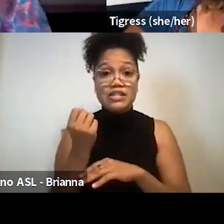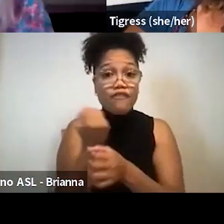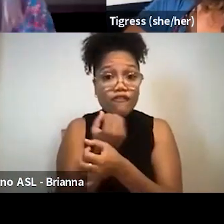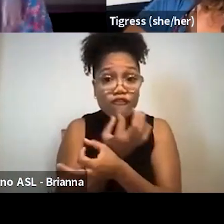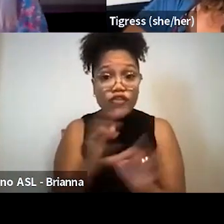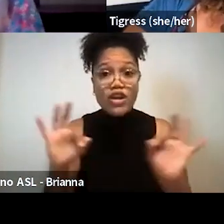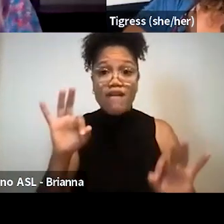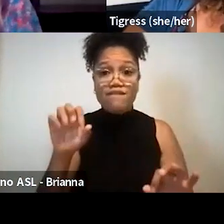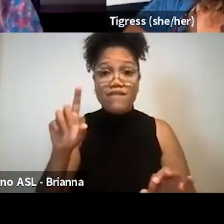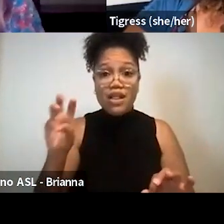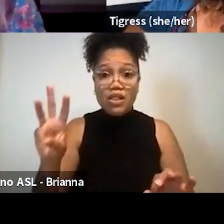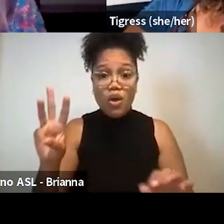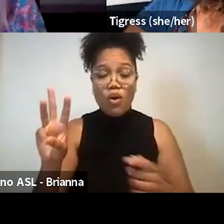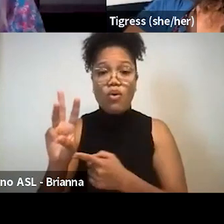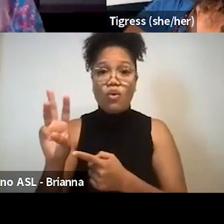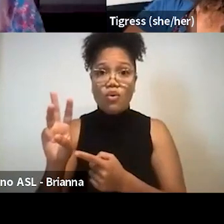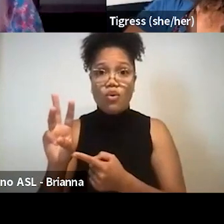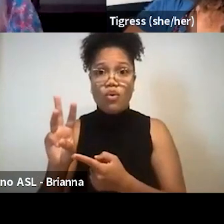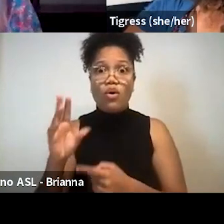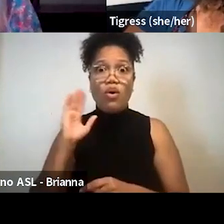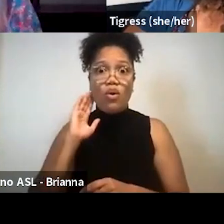Fellowship launch this year and it will utilize legal strategy,